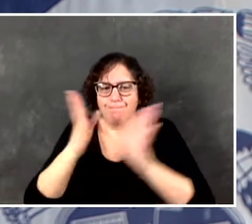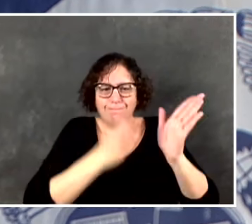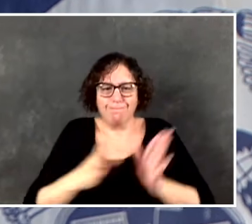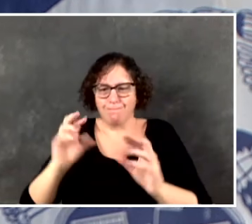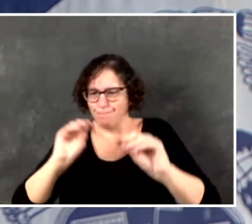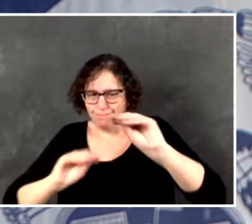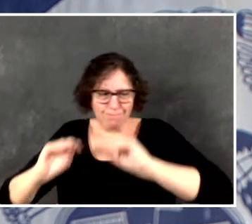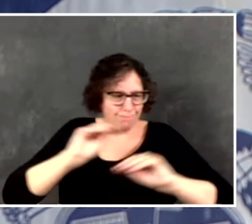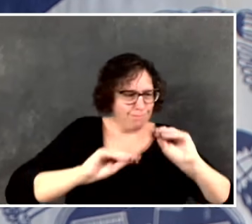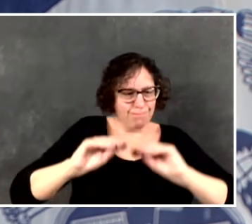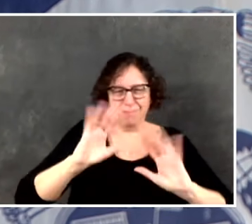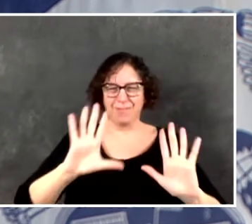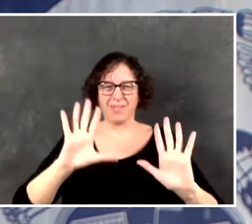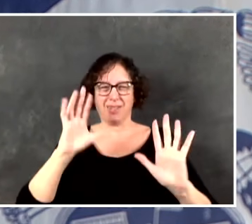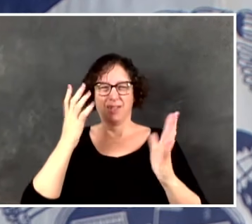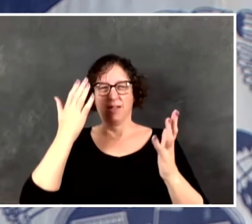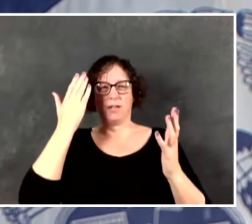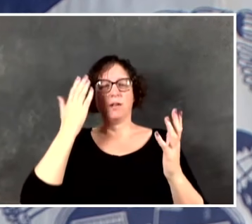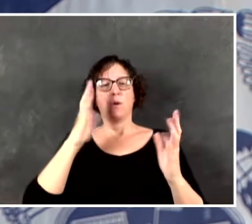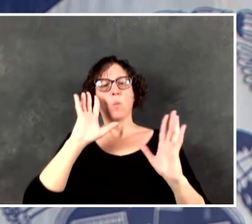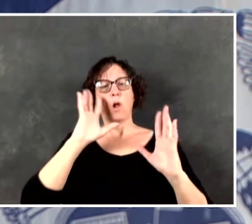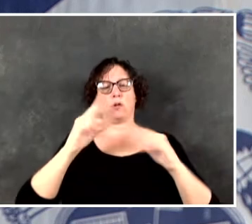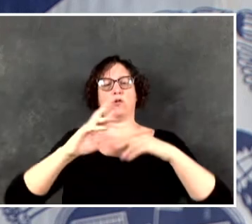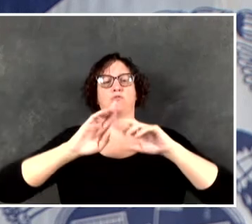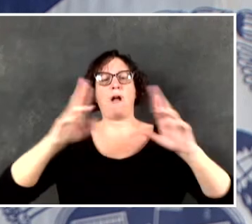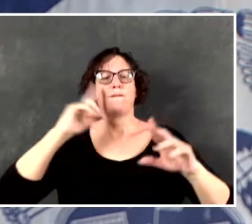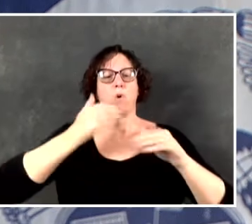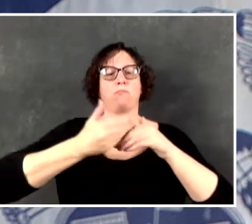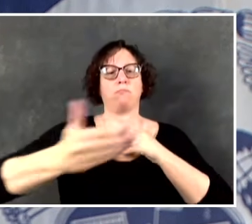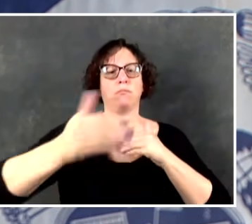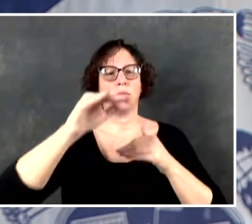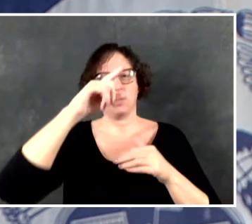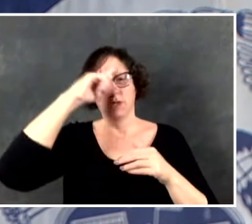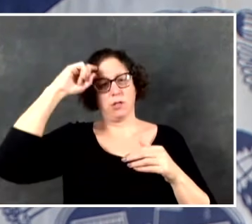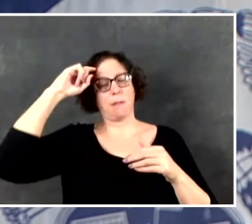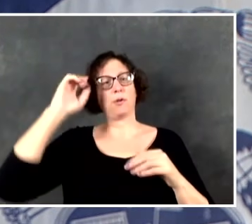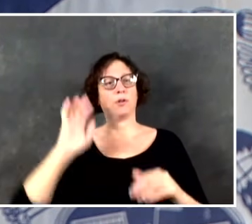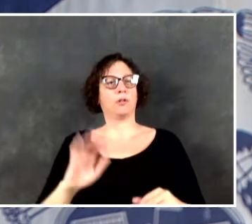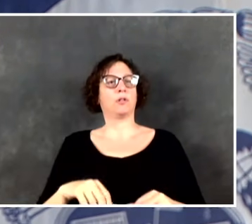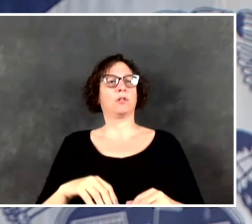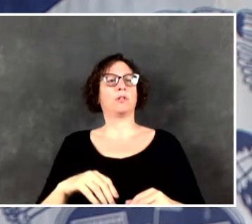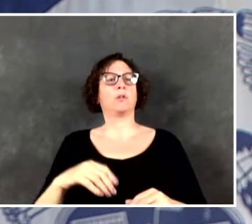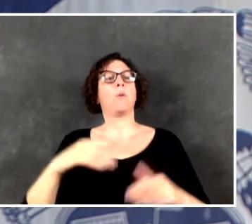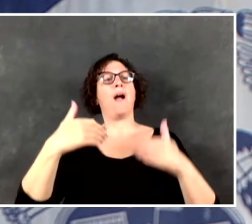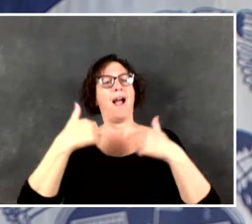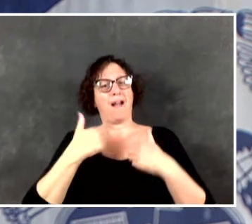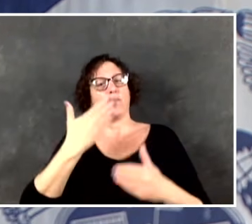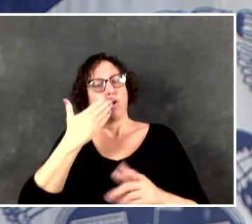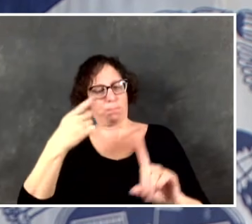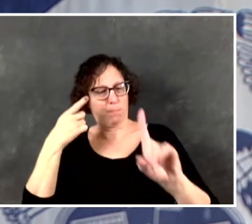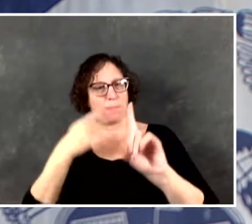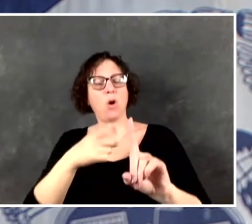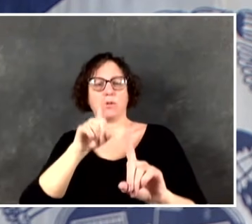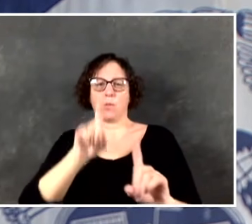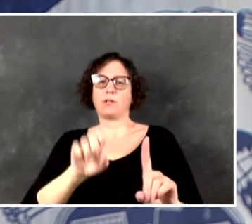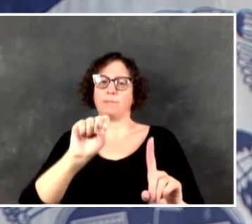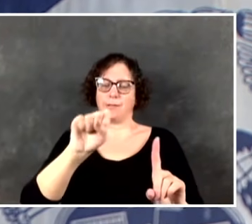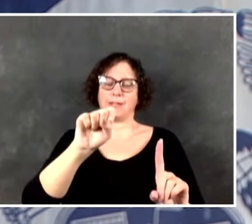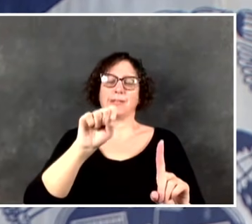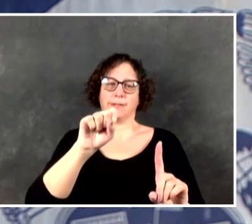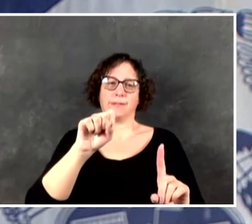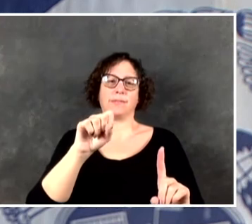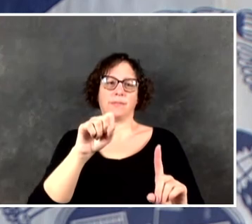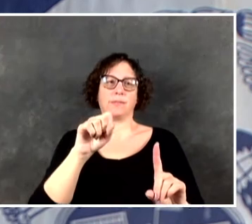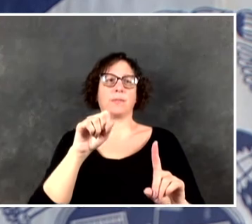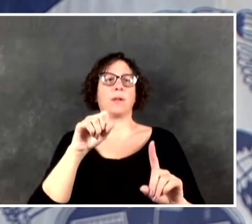WE'LL DO THAT.